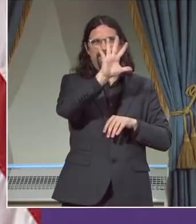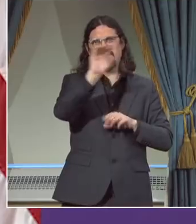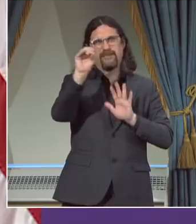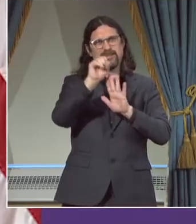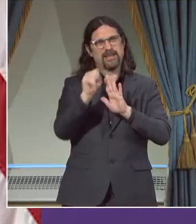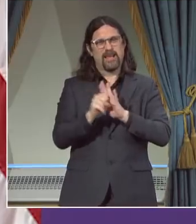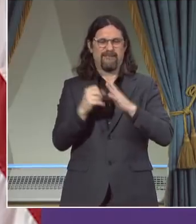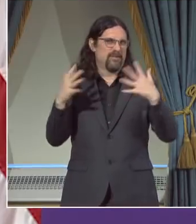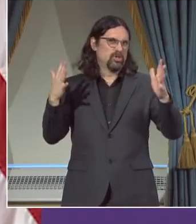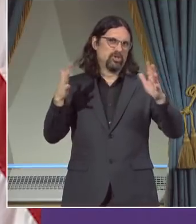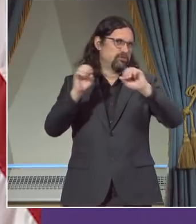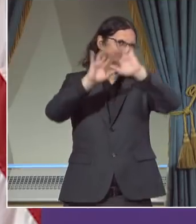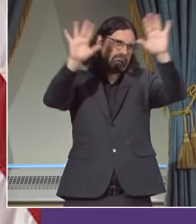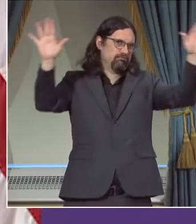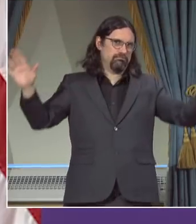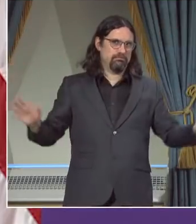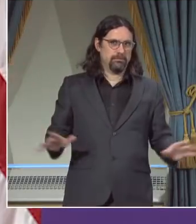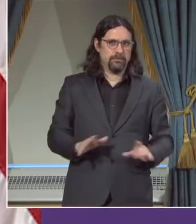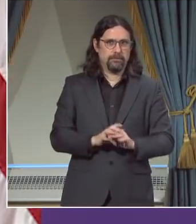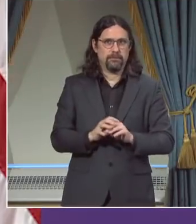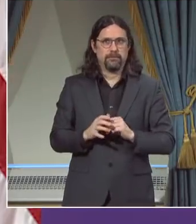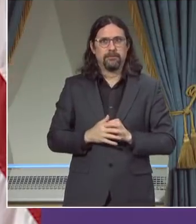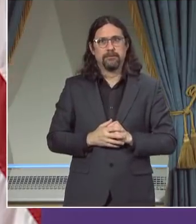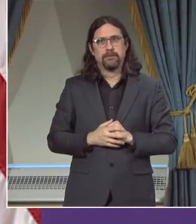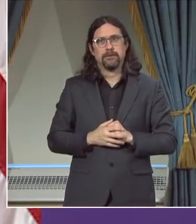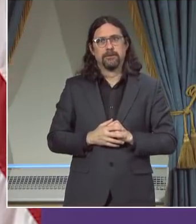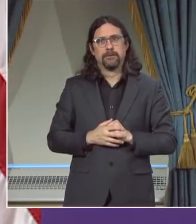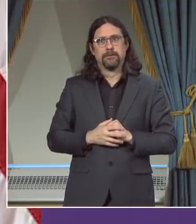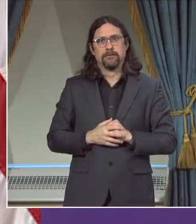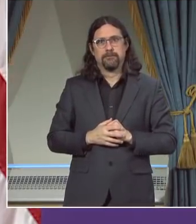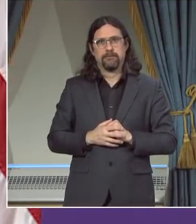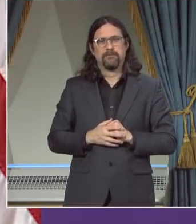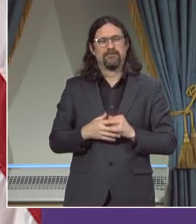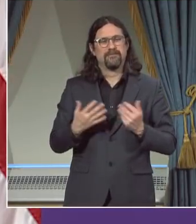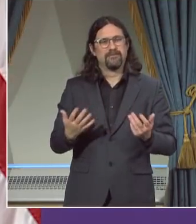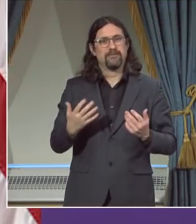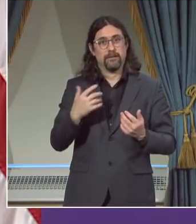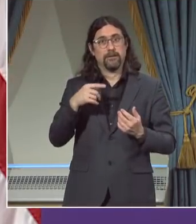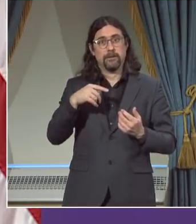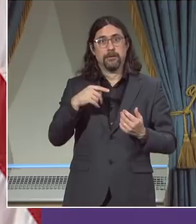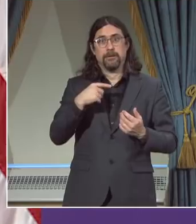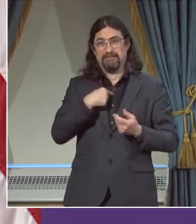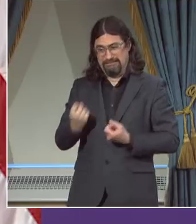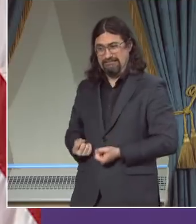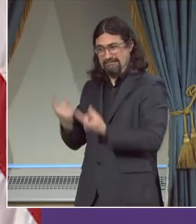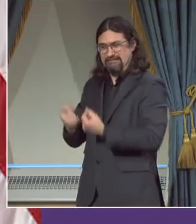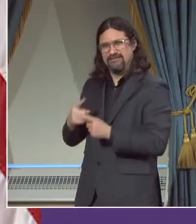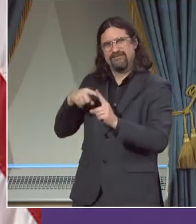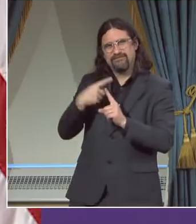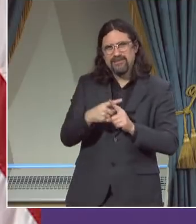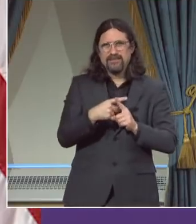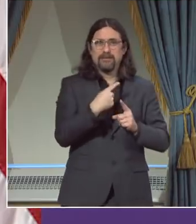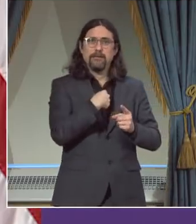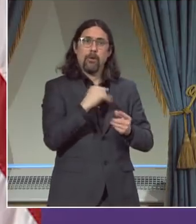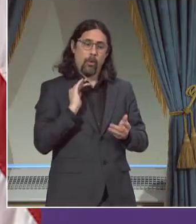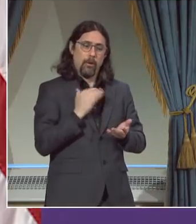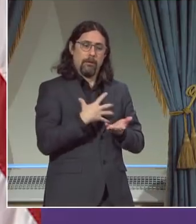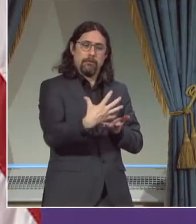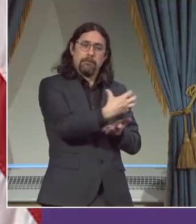IN IT'S ALL 50 STATES. RESTD ATES, BLUE STAS,TE B AIGND SMALL. WE NEED TO REPLACE THE LOST REVENUE THAT CITIES AND STATES